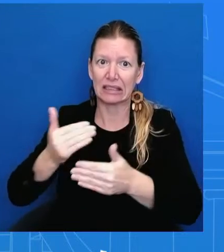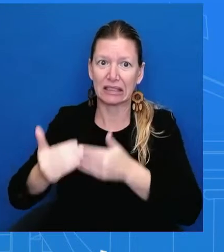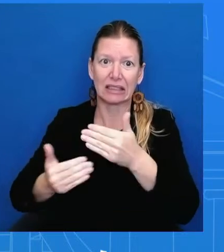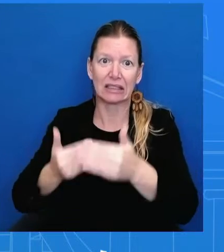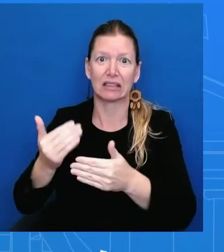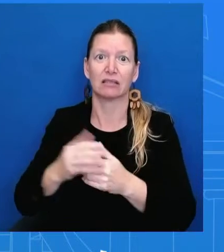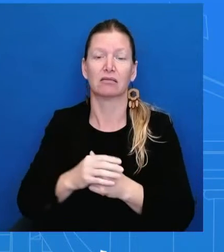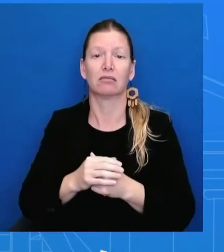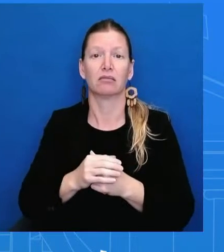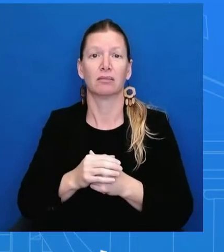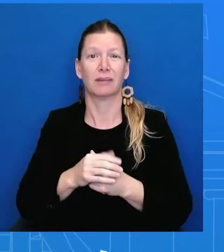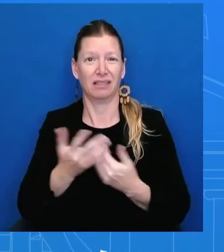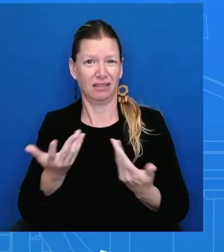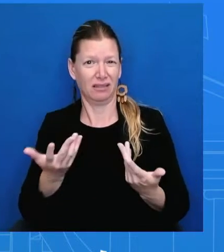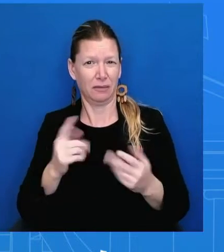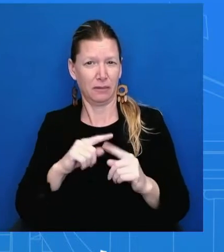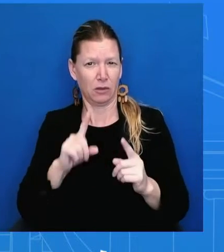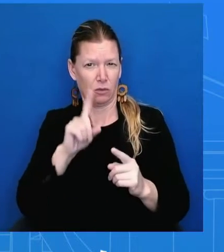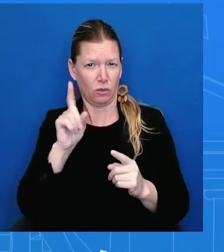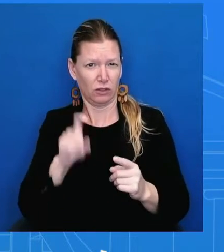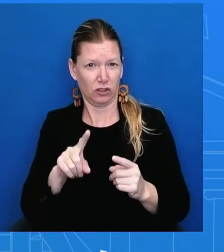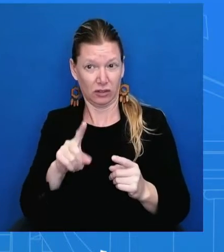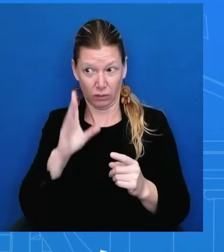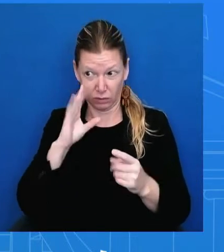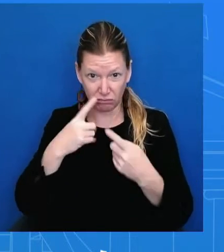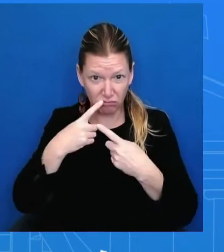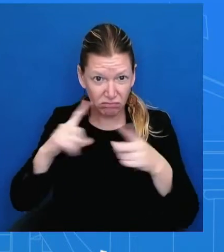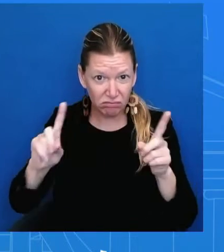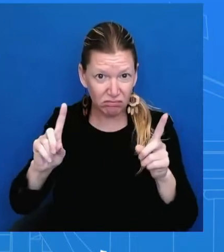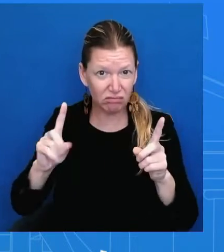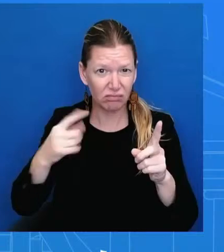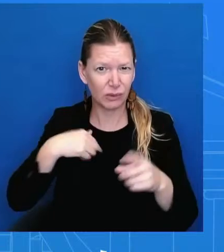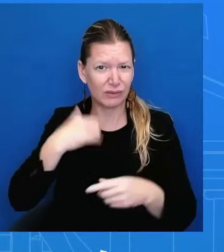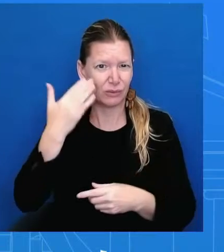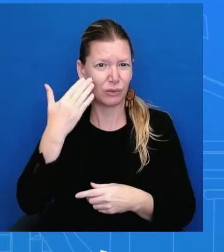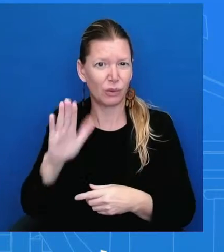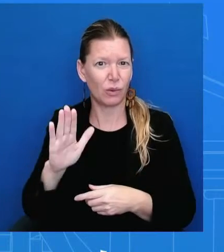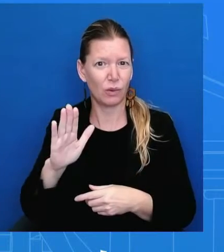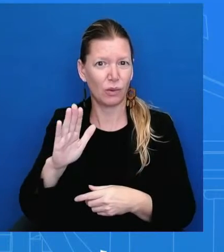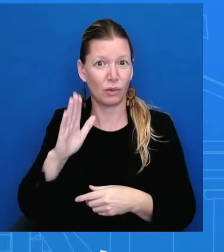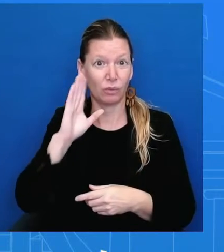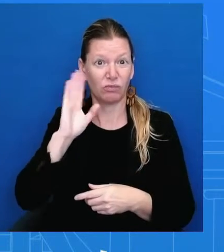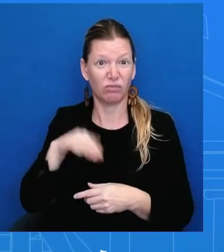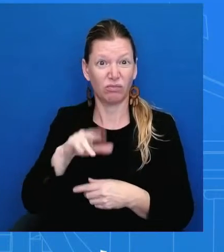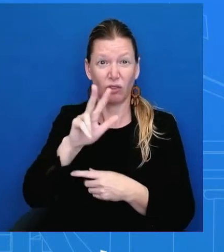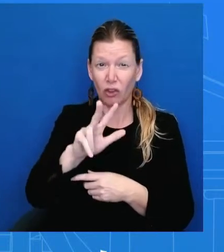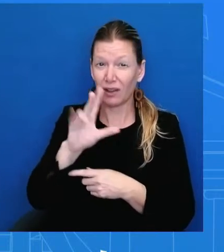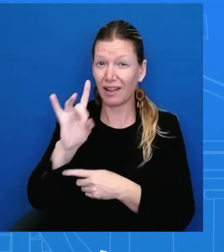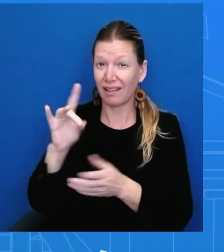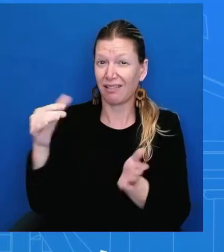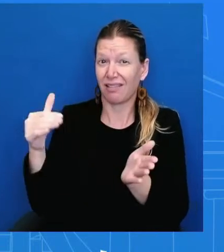We do know 38,000 people have been killed in Gaza, almost 2 million displaced. And according to UNICEF,